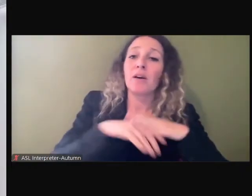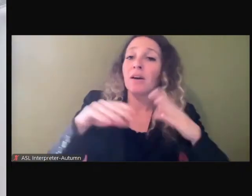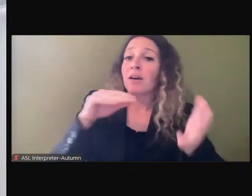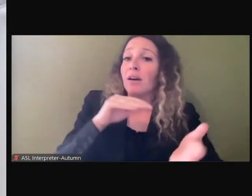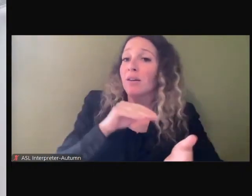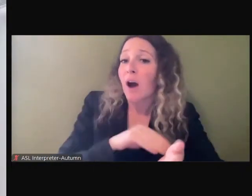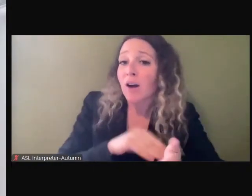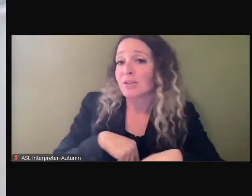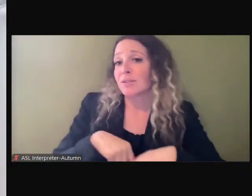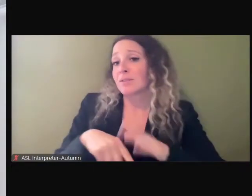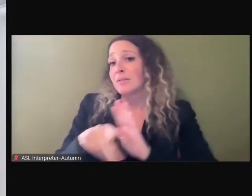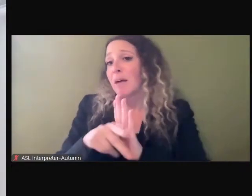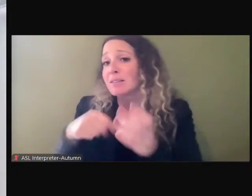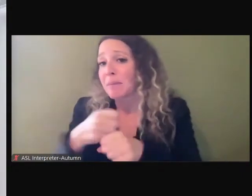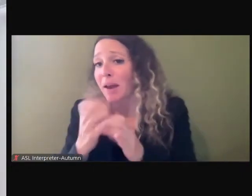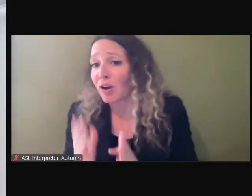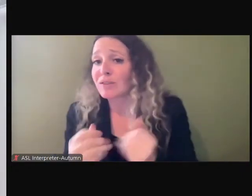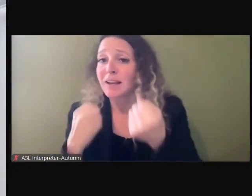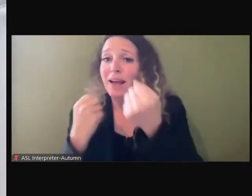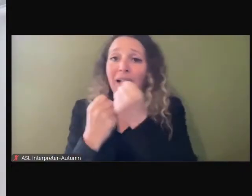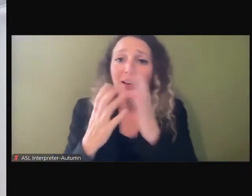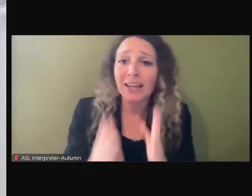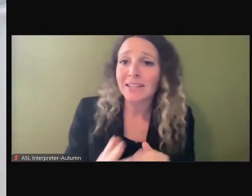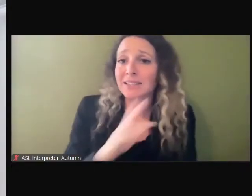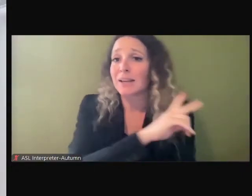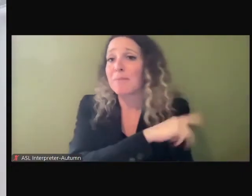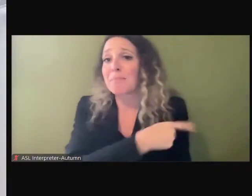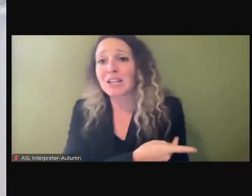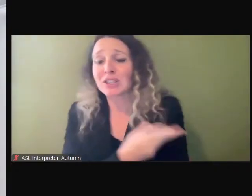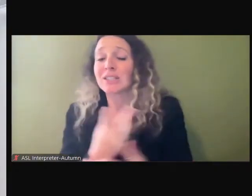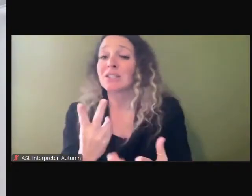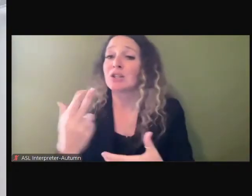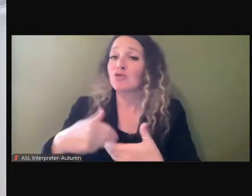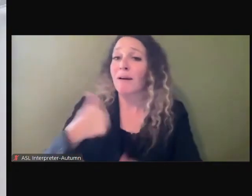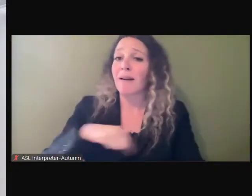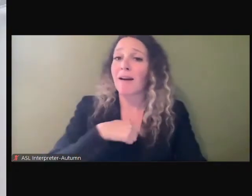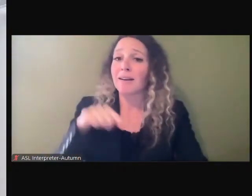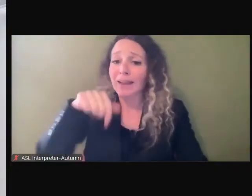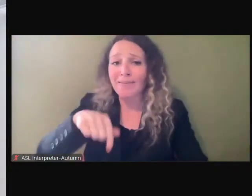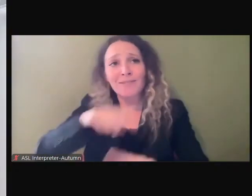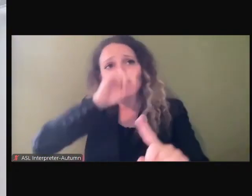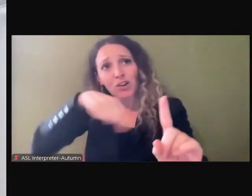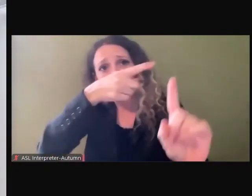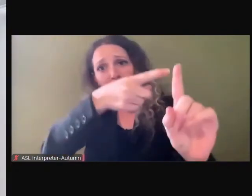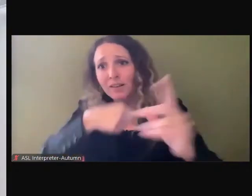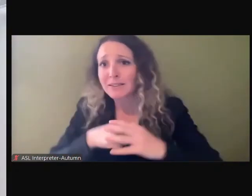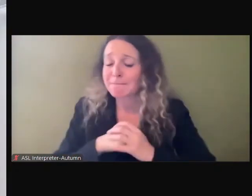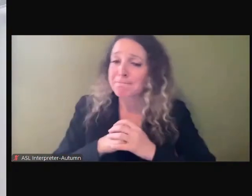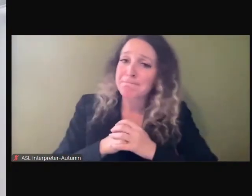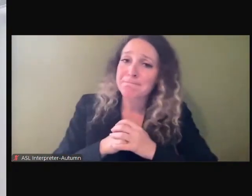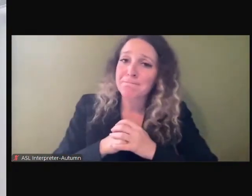policy makers, and advocates to join us in this cause. Your involvement can shape an